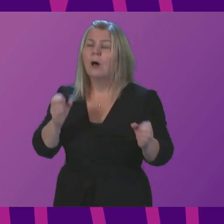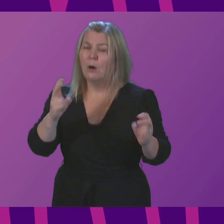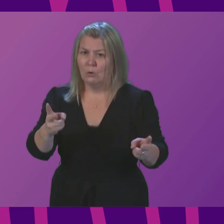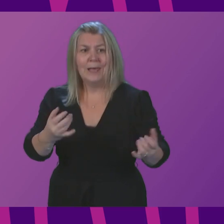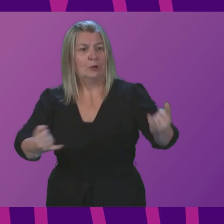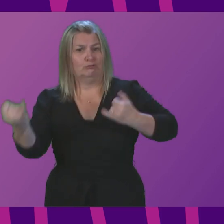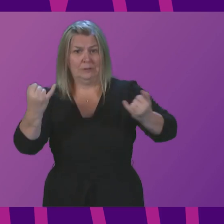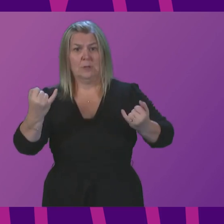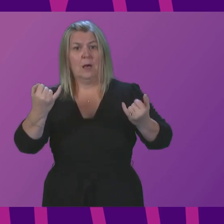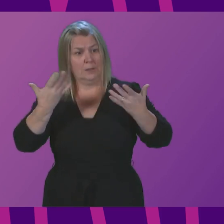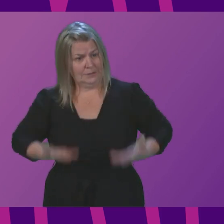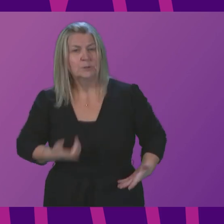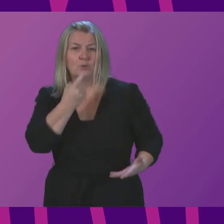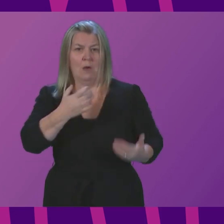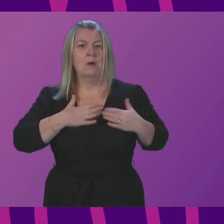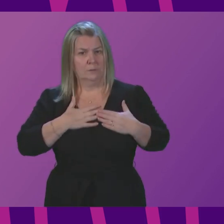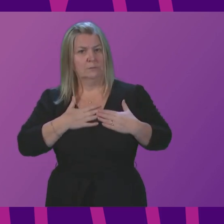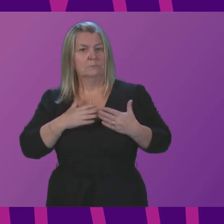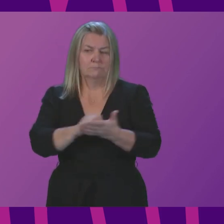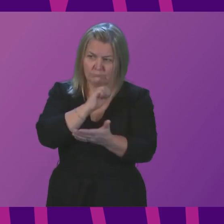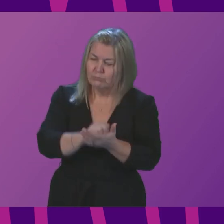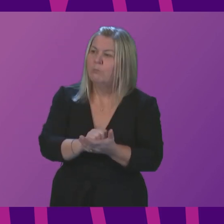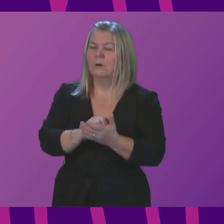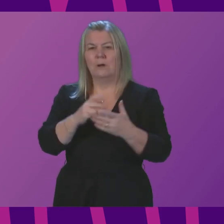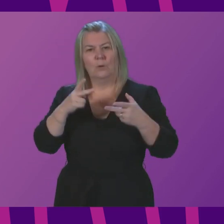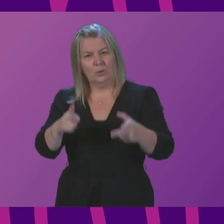the chamber—that is a proper part of the democratic process—but those working in